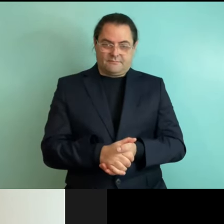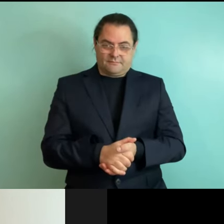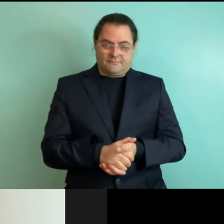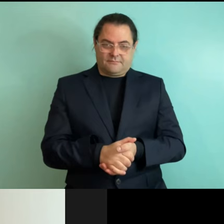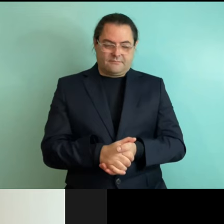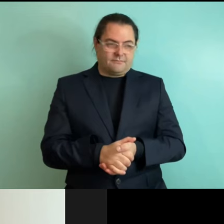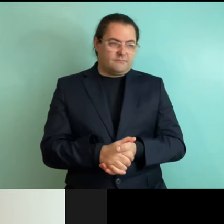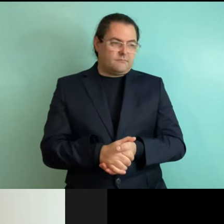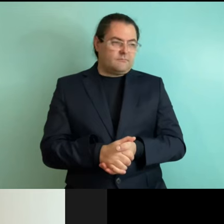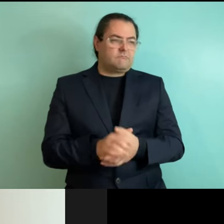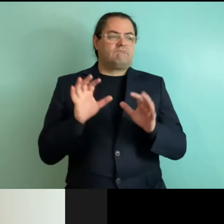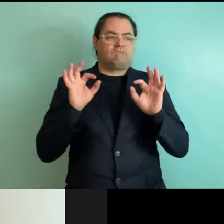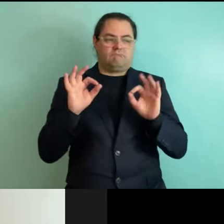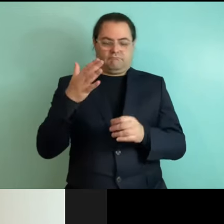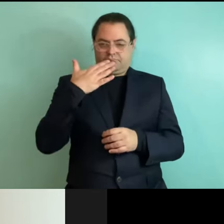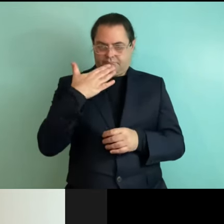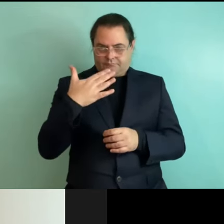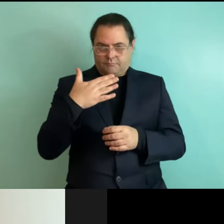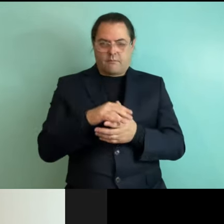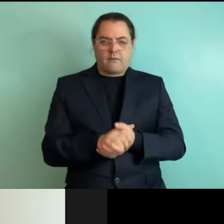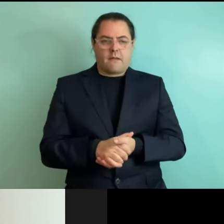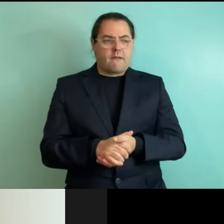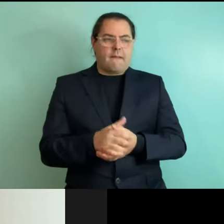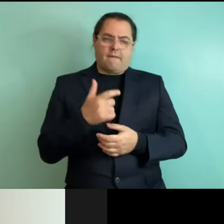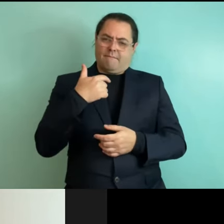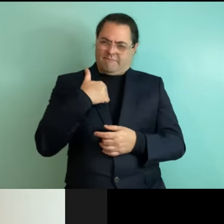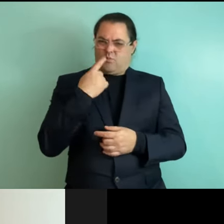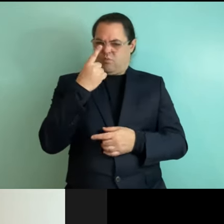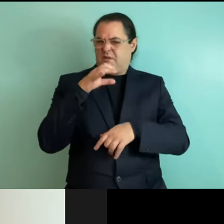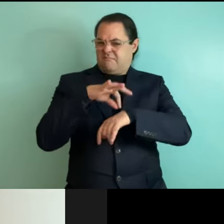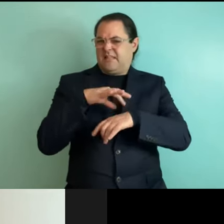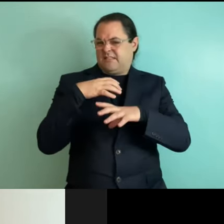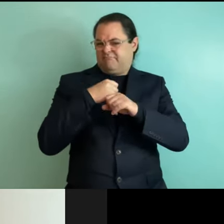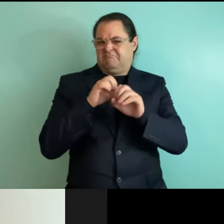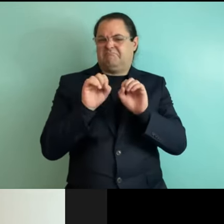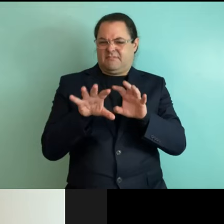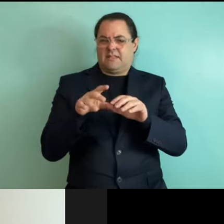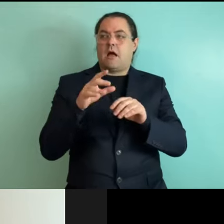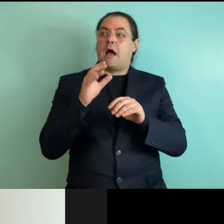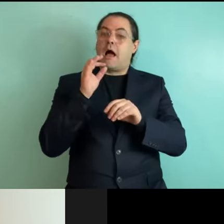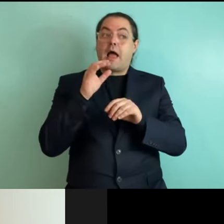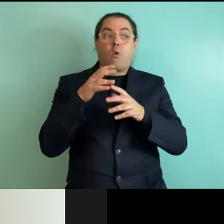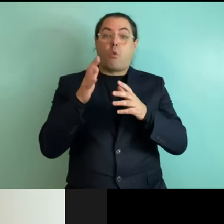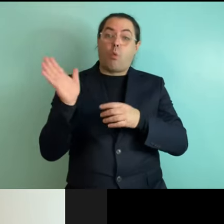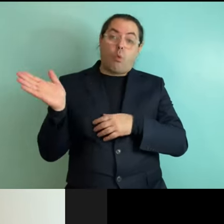11:18:29 Thank you very much. I think my homage to be will be to all employers in different